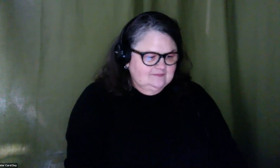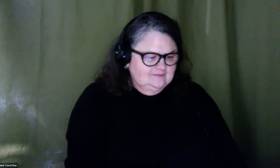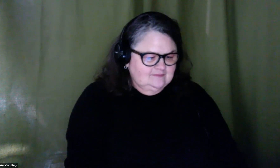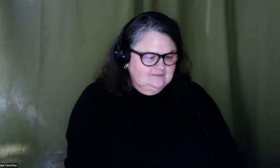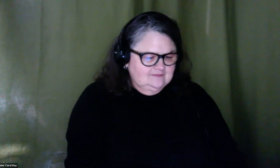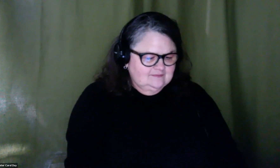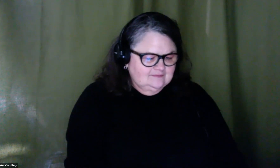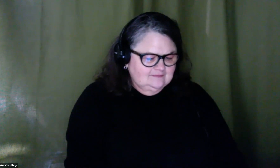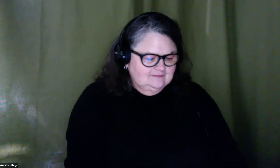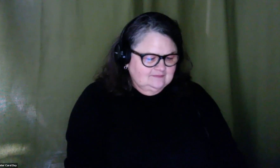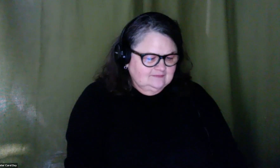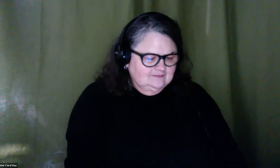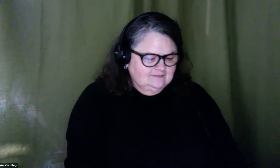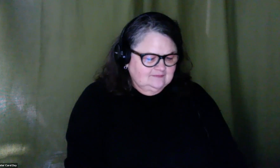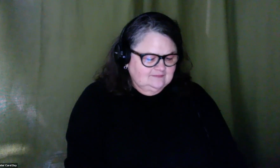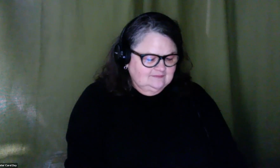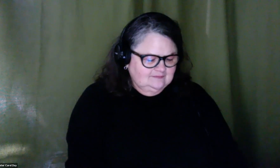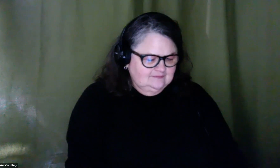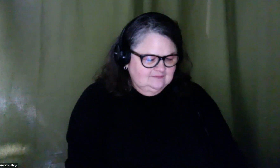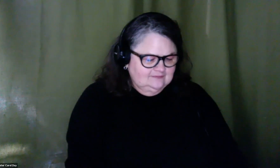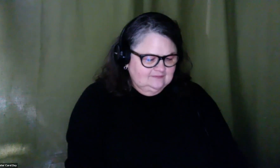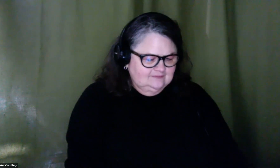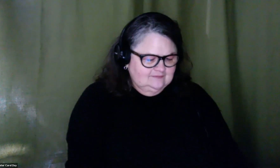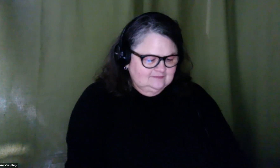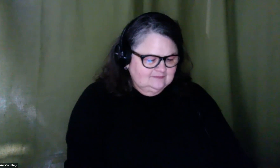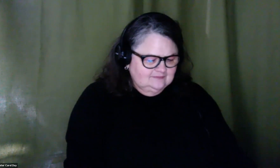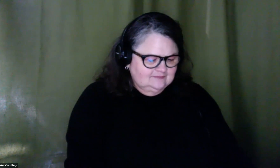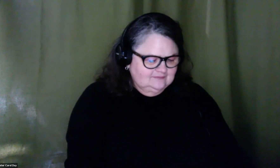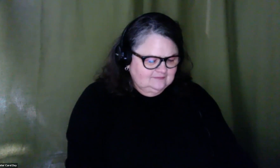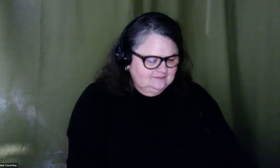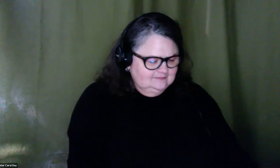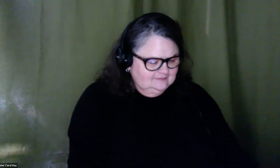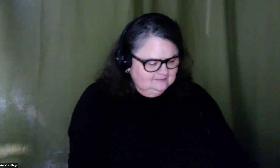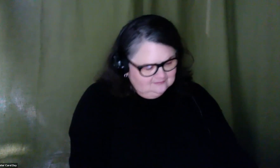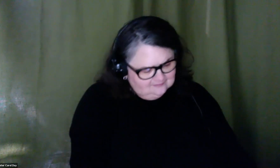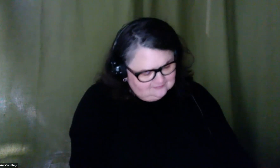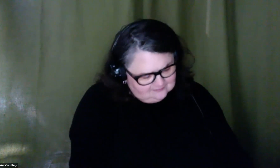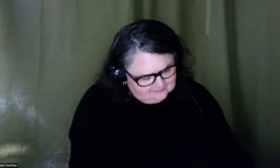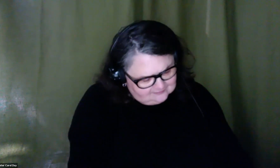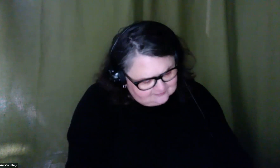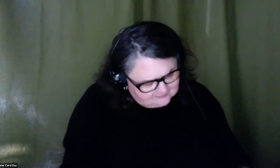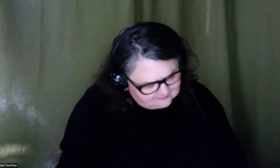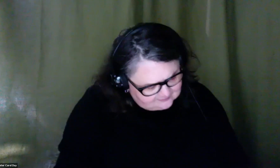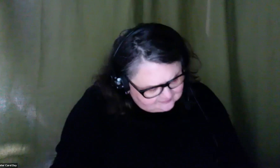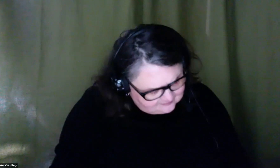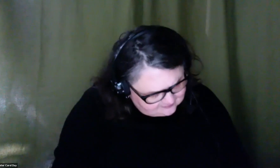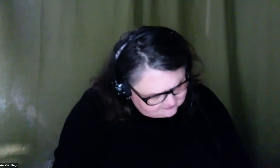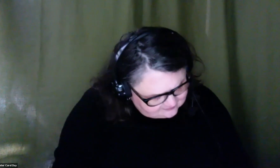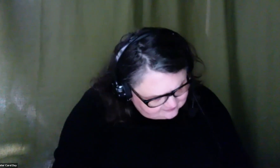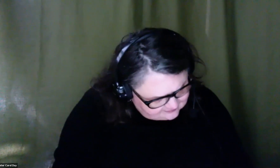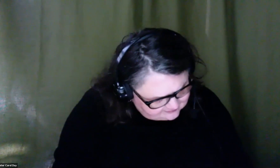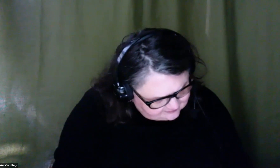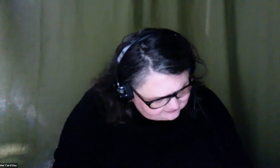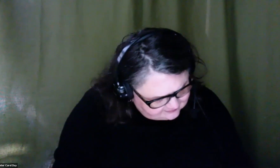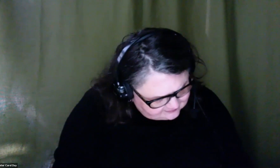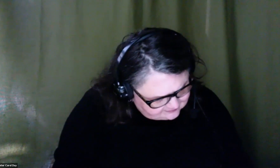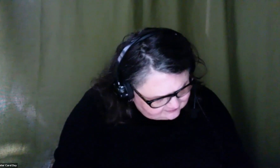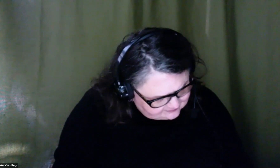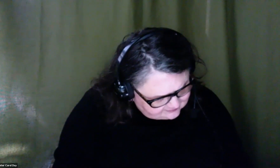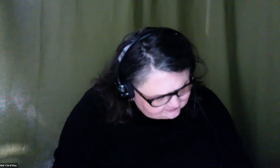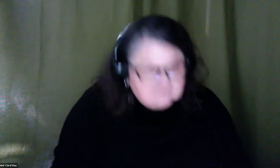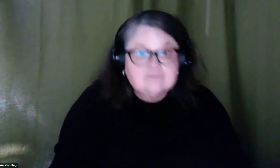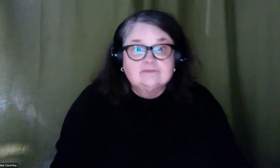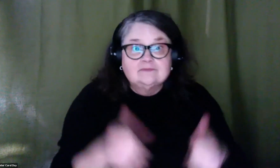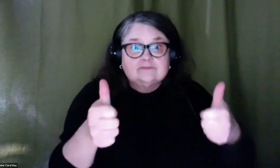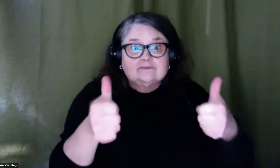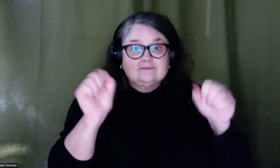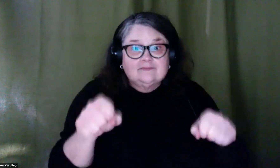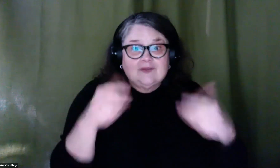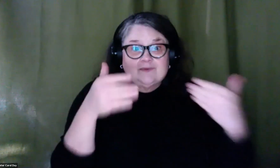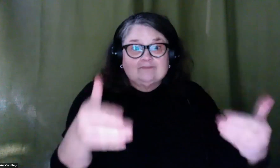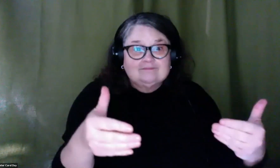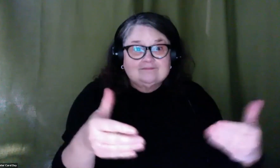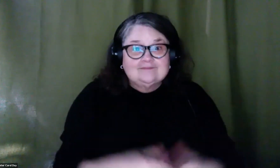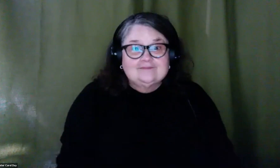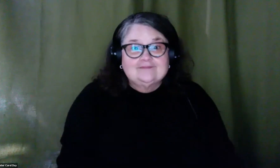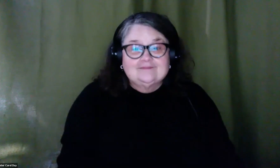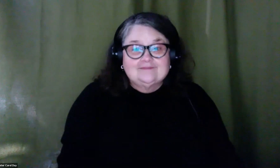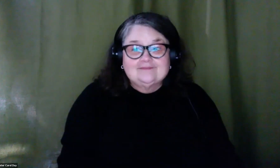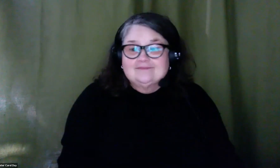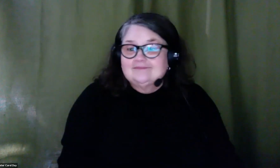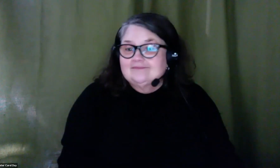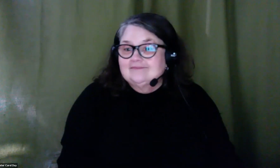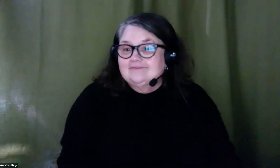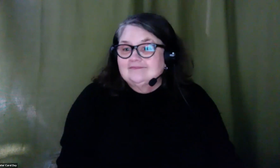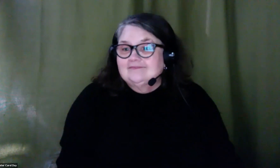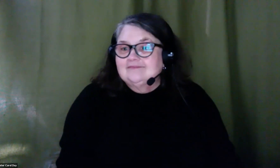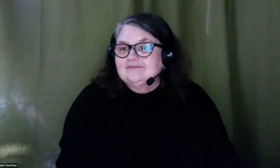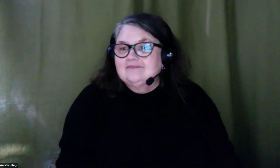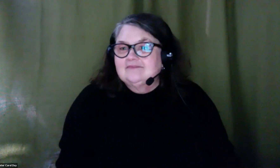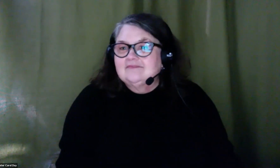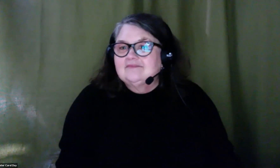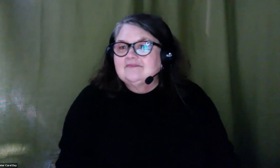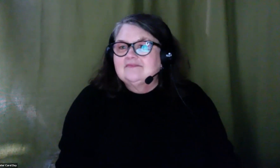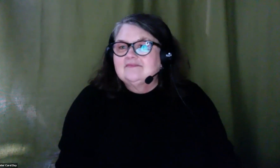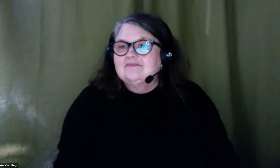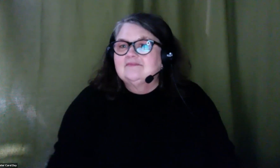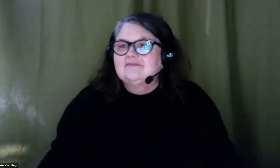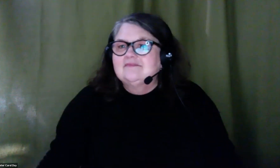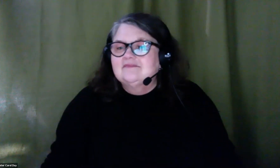» Jessica: Perfect.